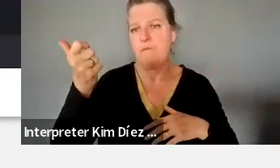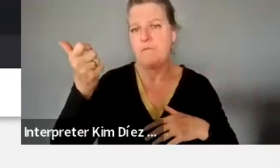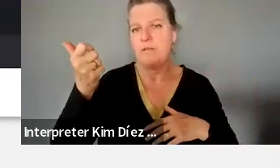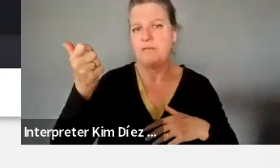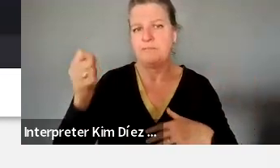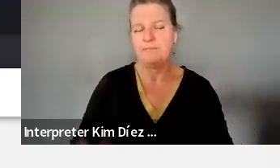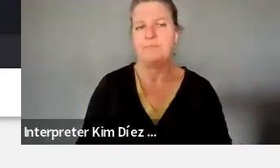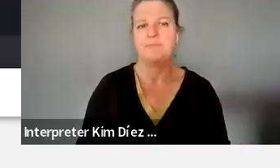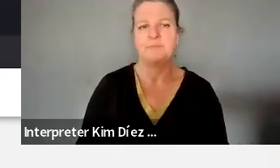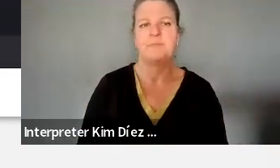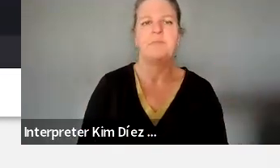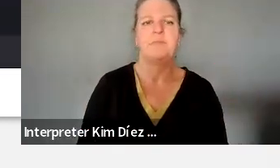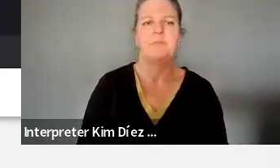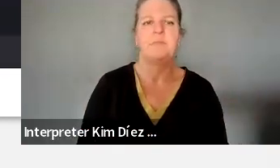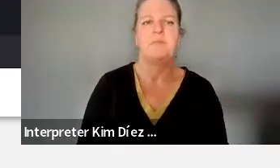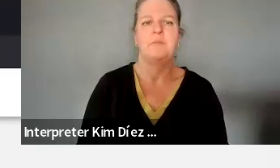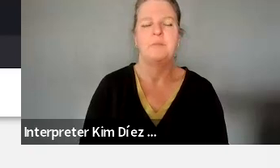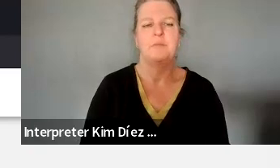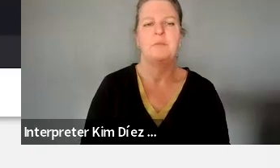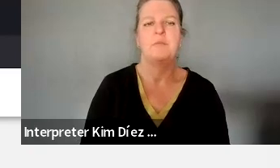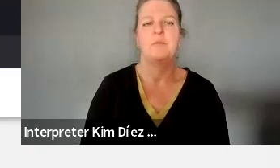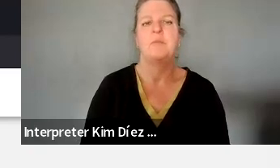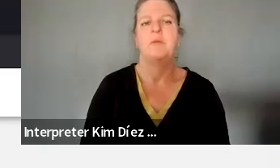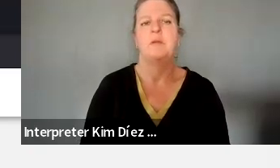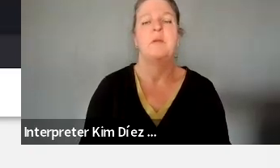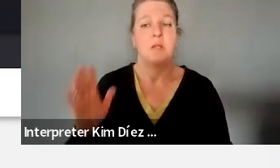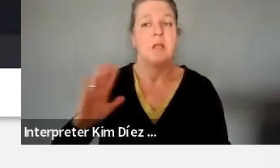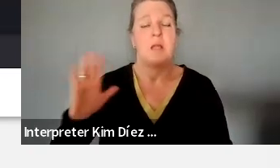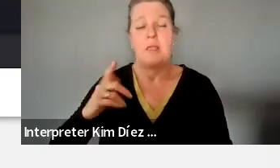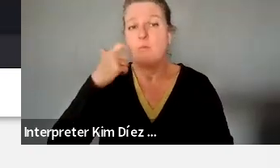And then sections one, two, and three, which were just two, three, and four,